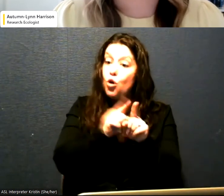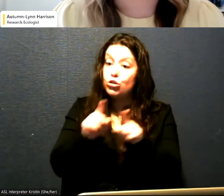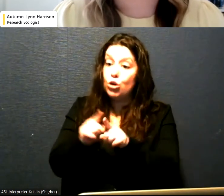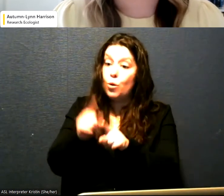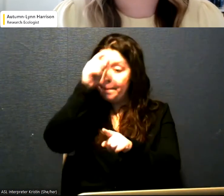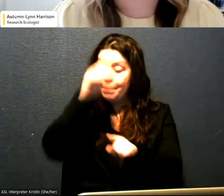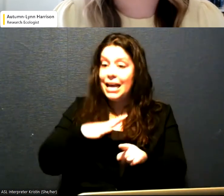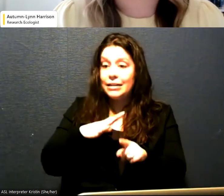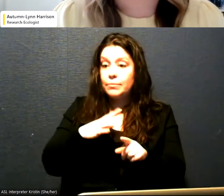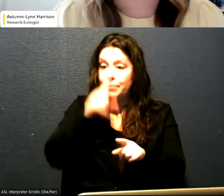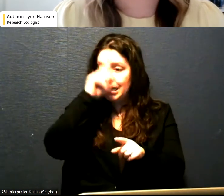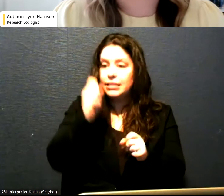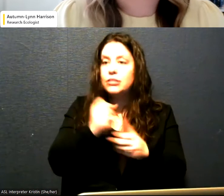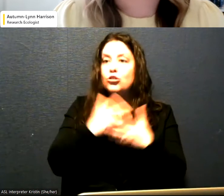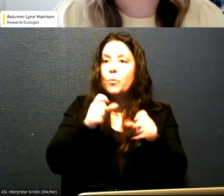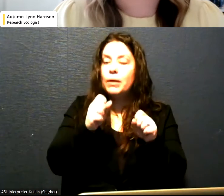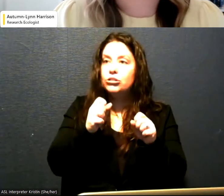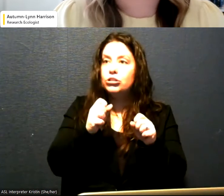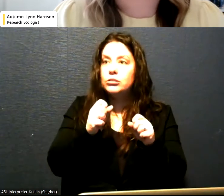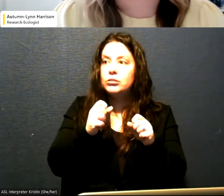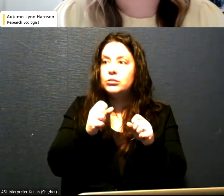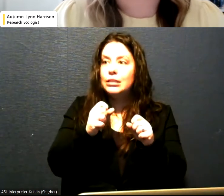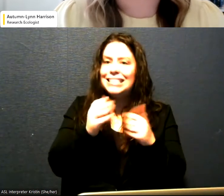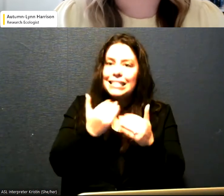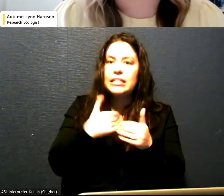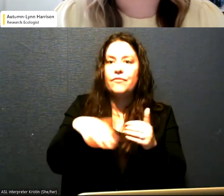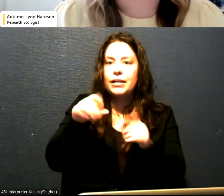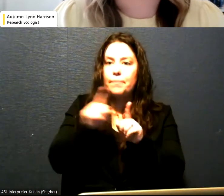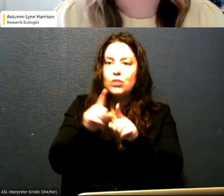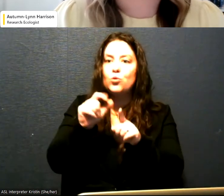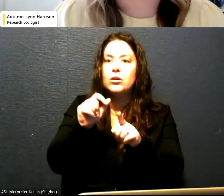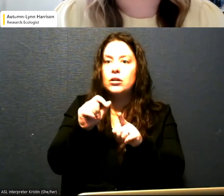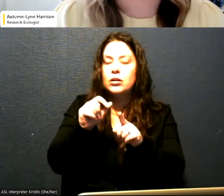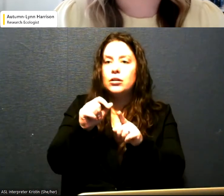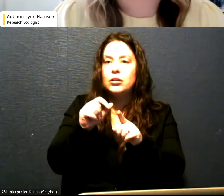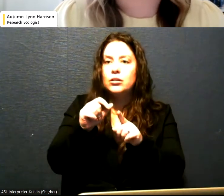encouraging for you and an advocate for you in the career that you're choosing and your future,